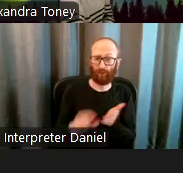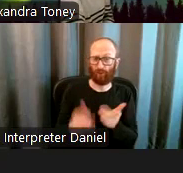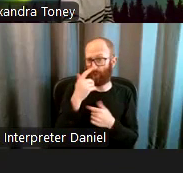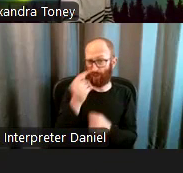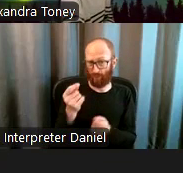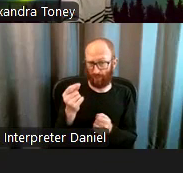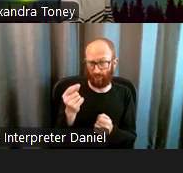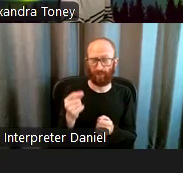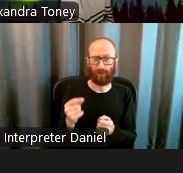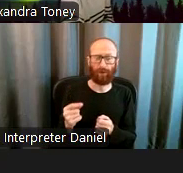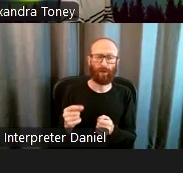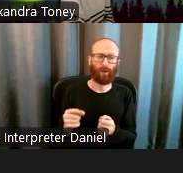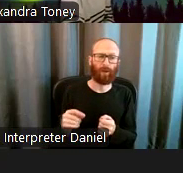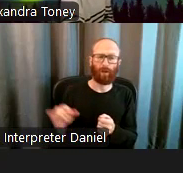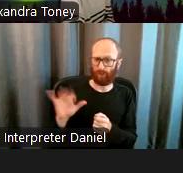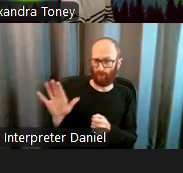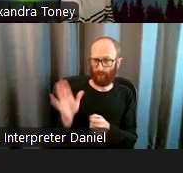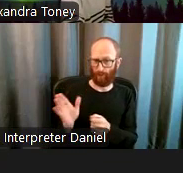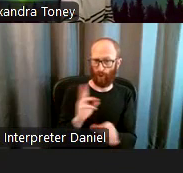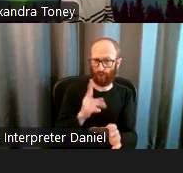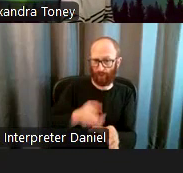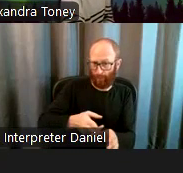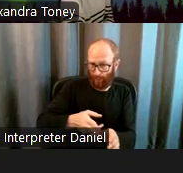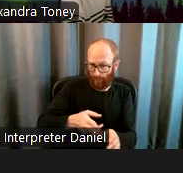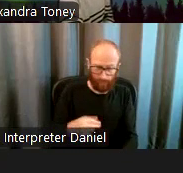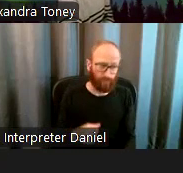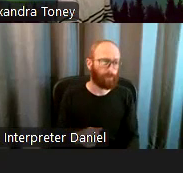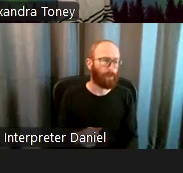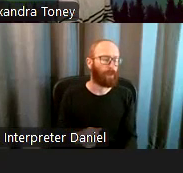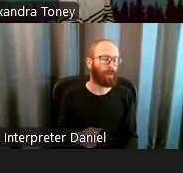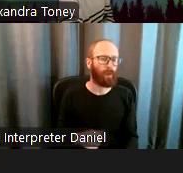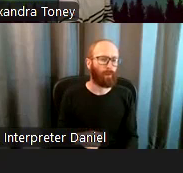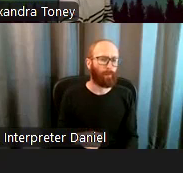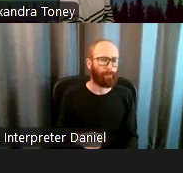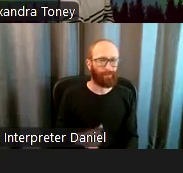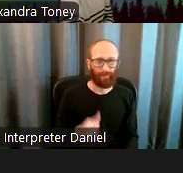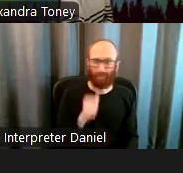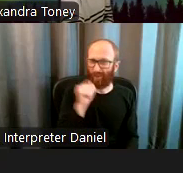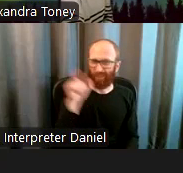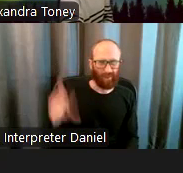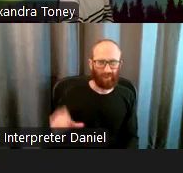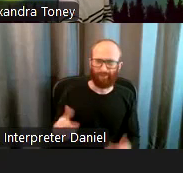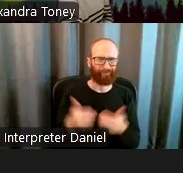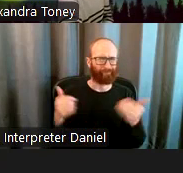participation in the content; and it totally doesn't need to be a separate course nor is it